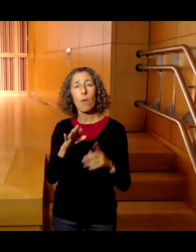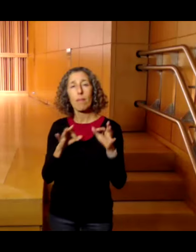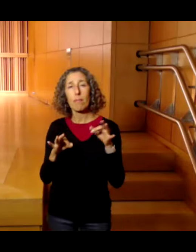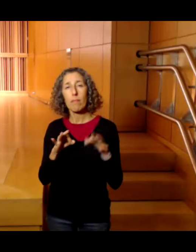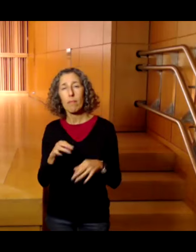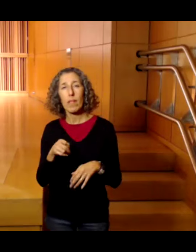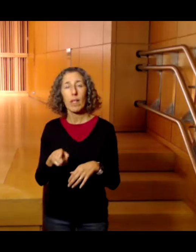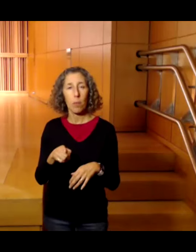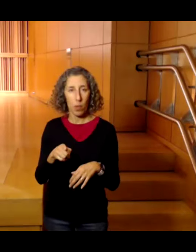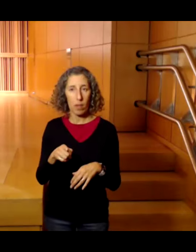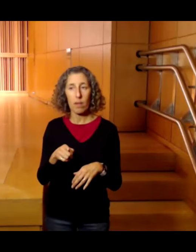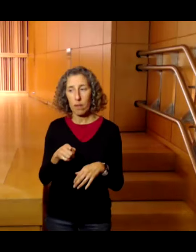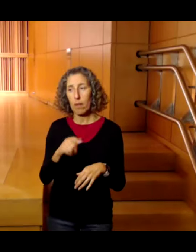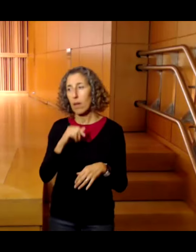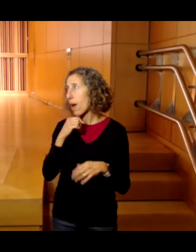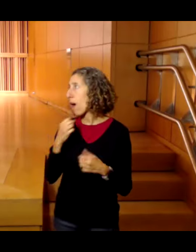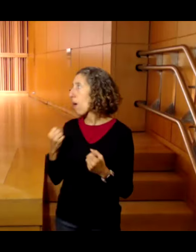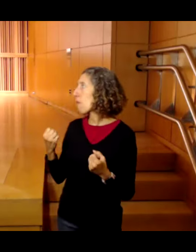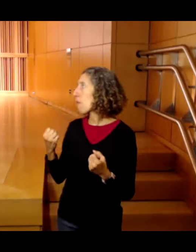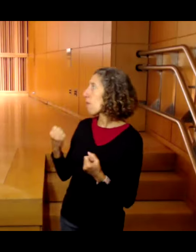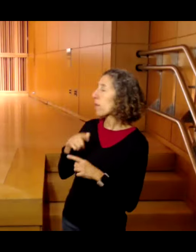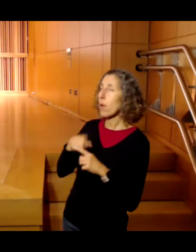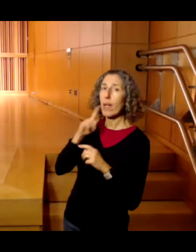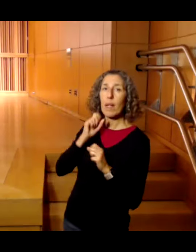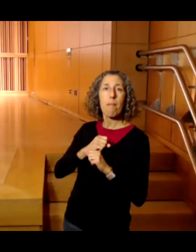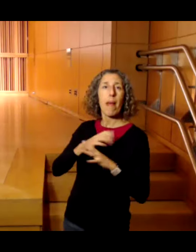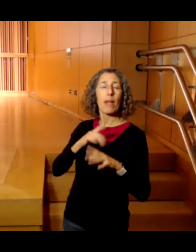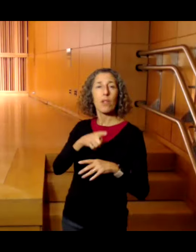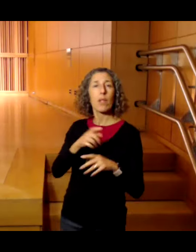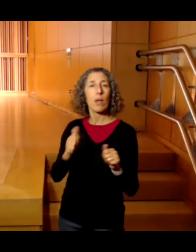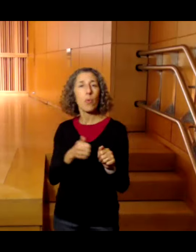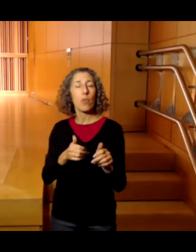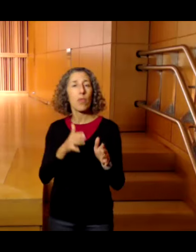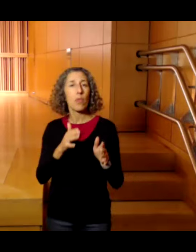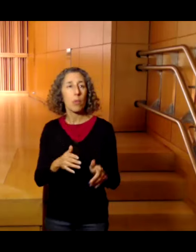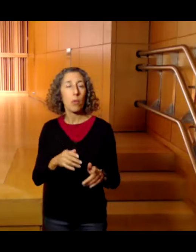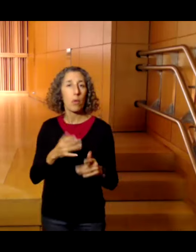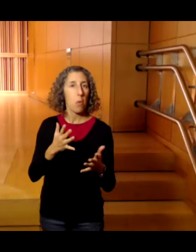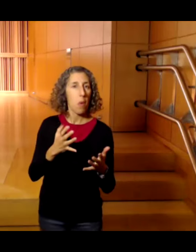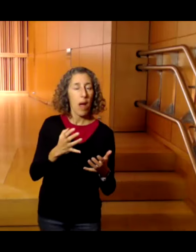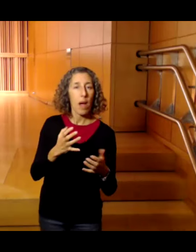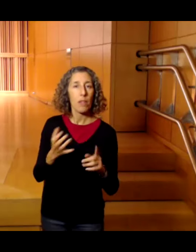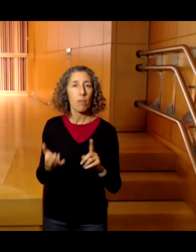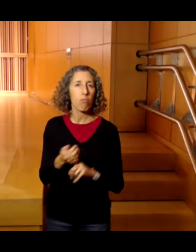Instead, he imagined his pursuer as another in a string of men hoping to catch sex from naive adolescents.